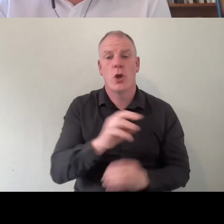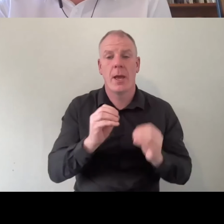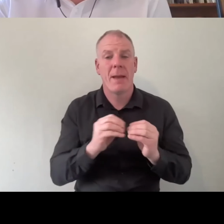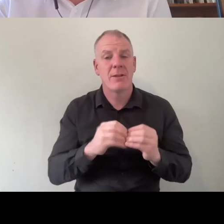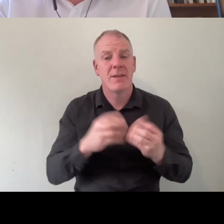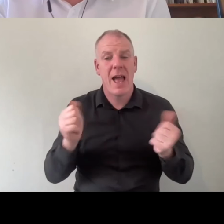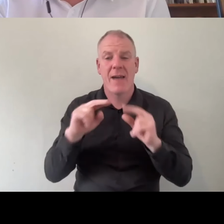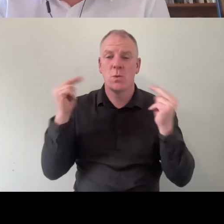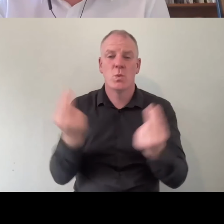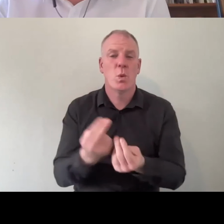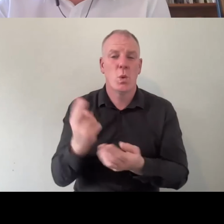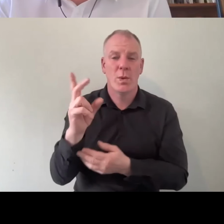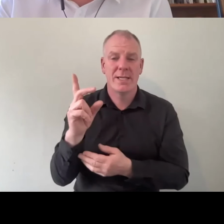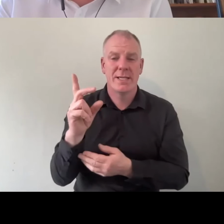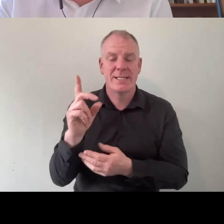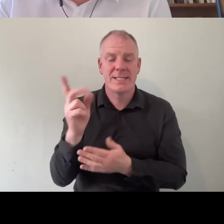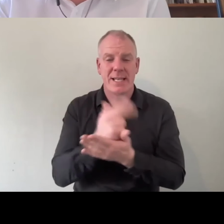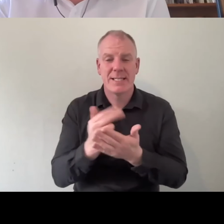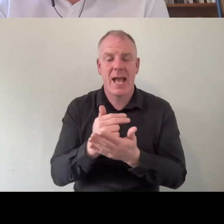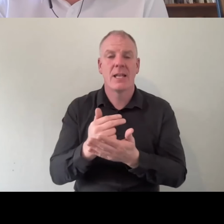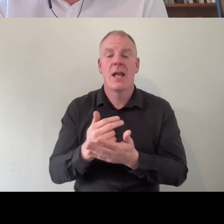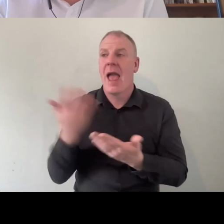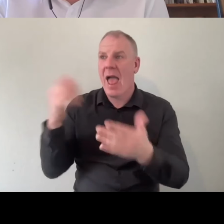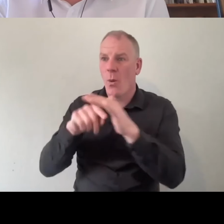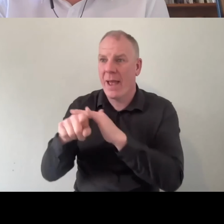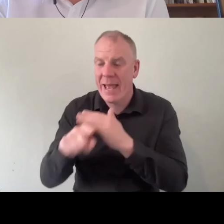so everything from your wayfinding to your external environment to your circulation,